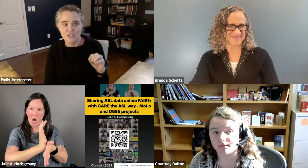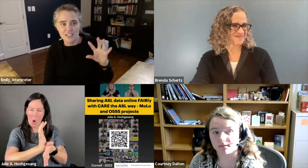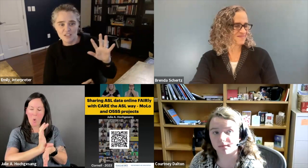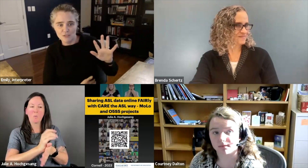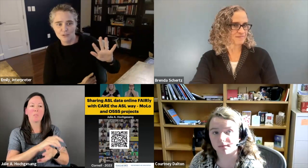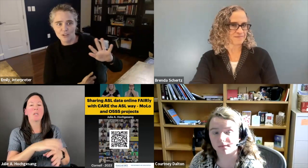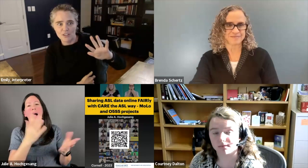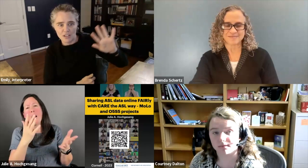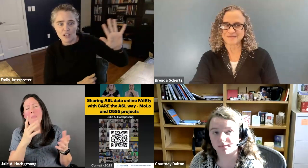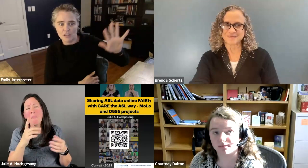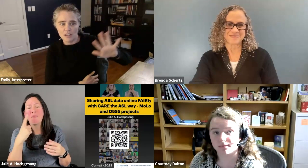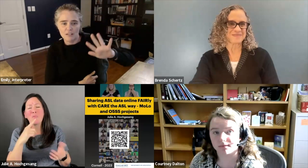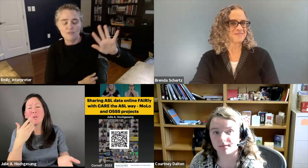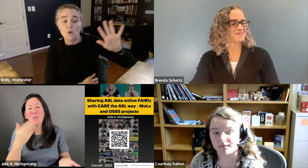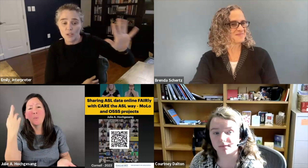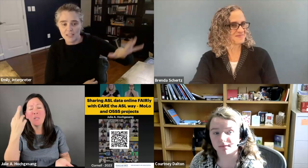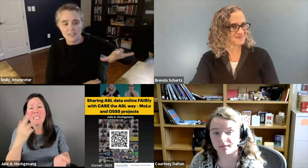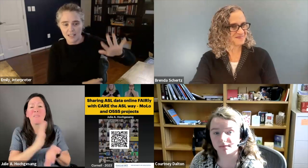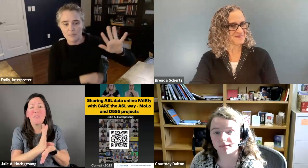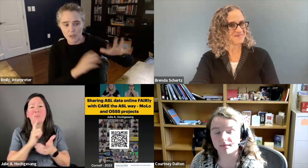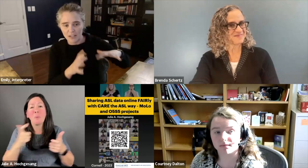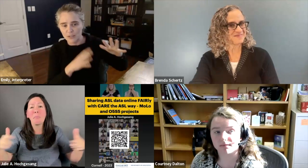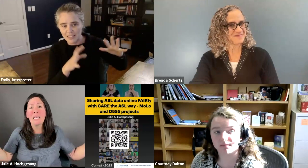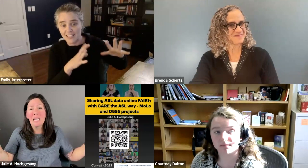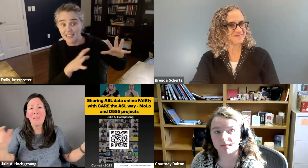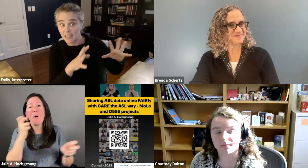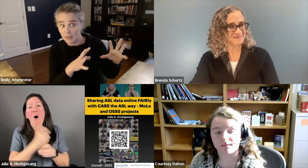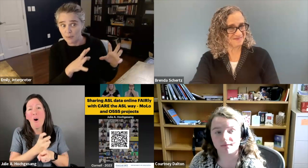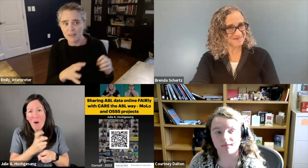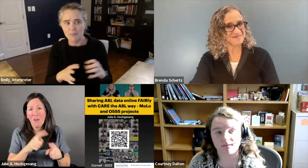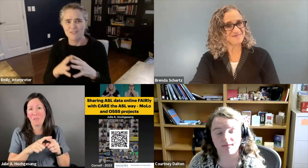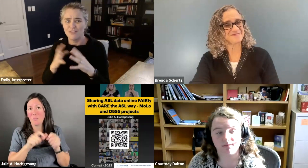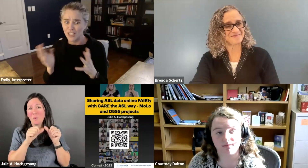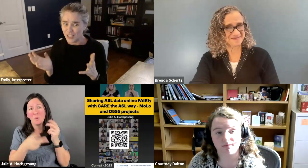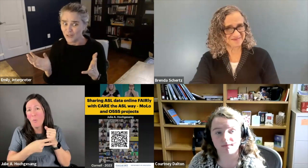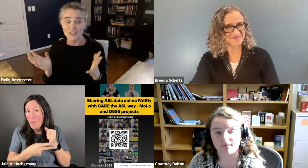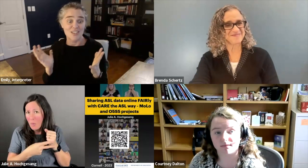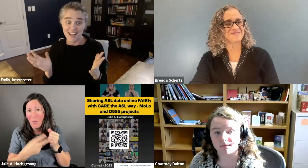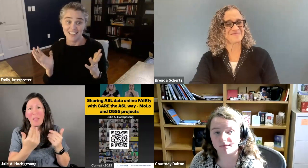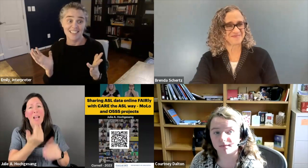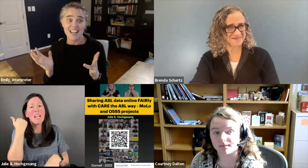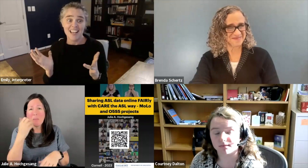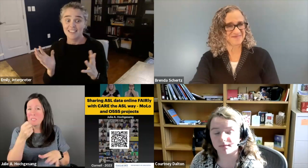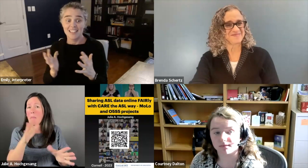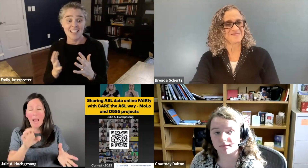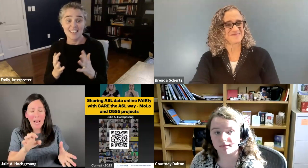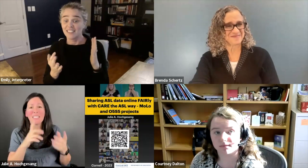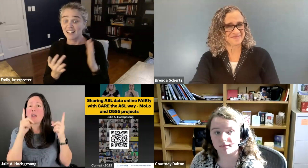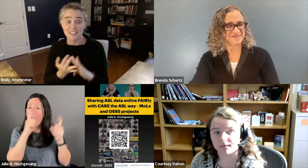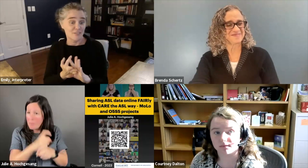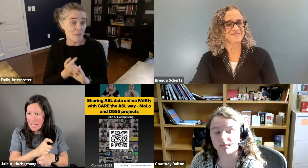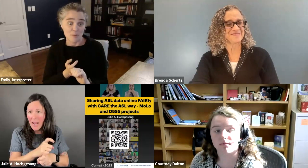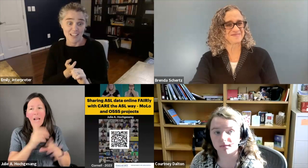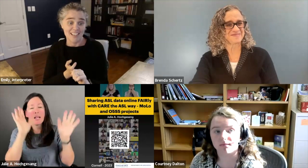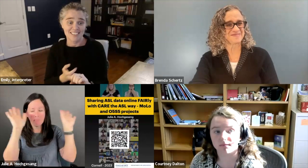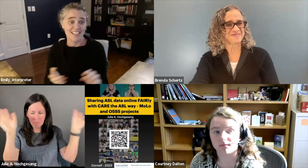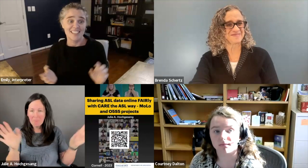and so forth are are of course like prioritized in the library but videos are not they take a lot of memory they